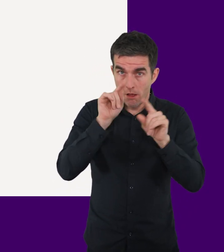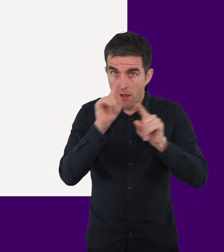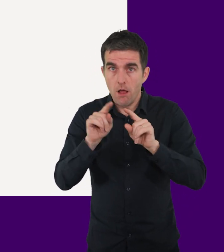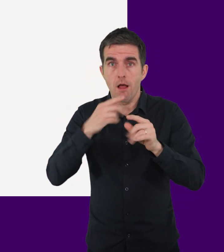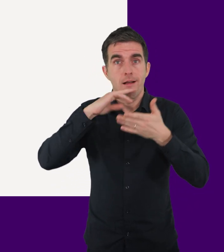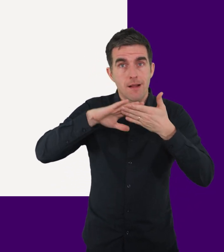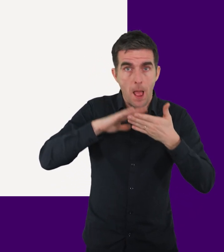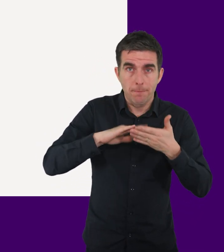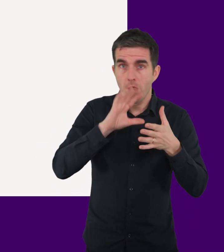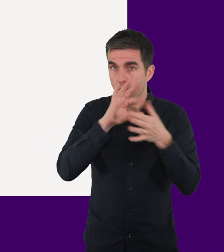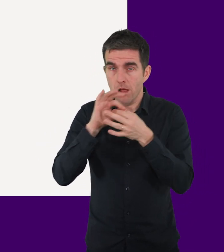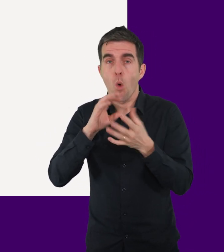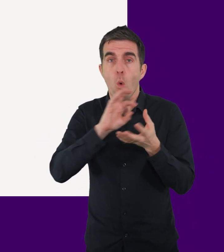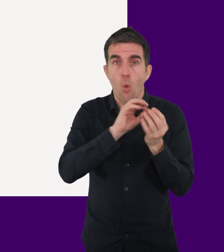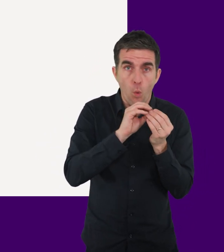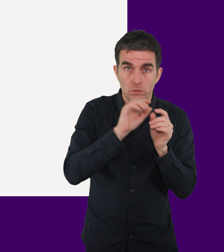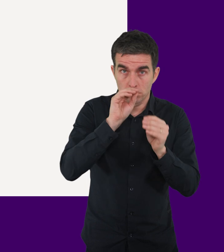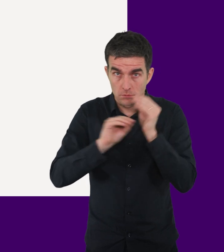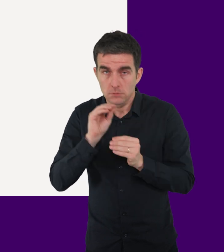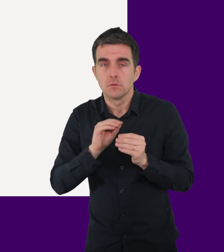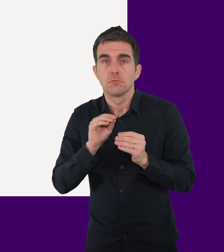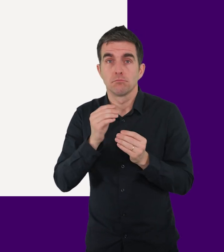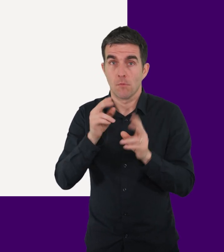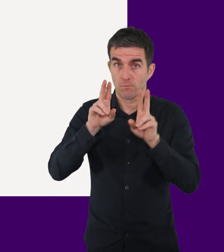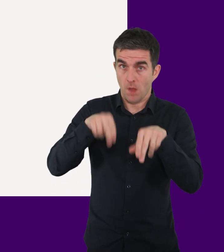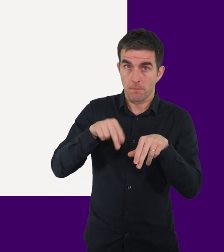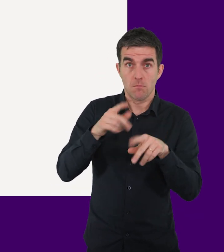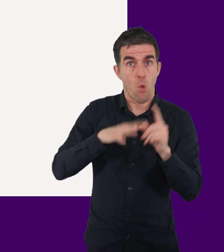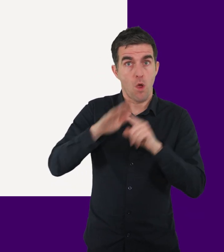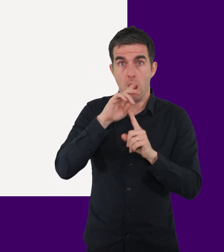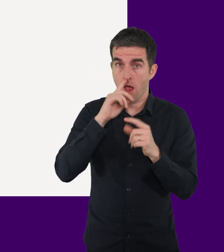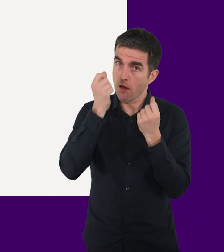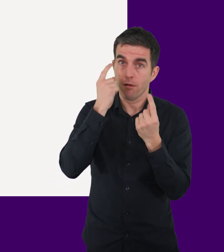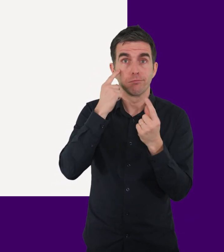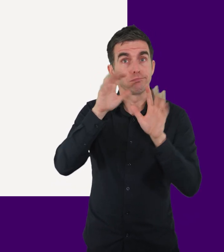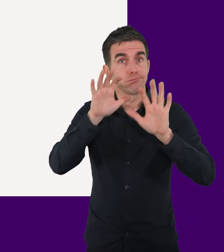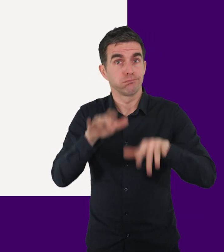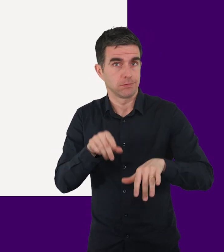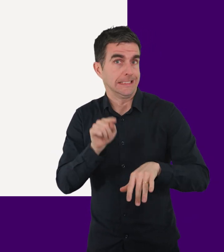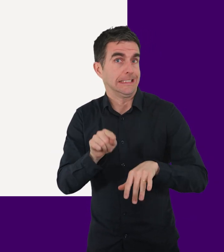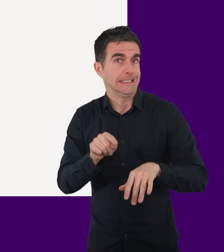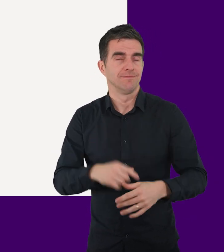and associating fields with their labels at code level, you can create forms that everyone can fill in with ease.